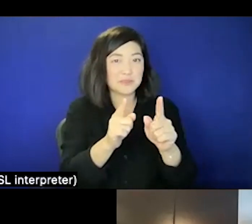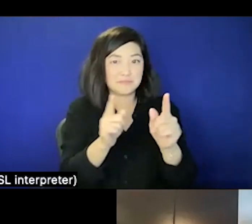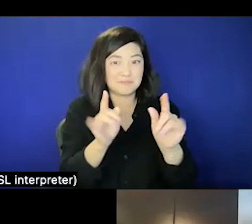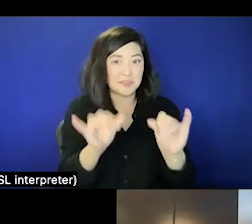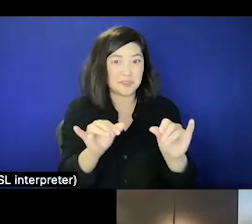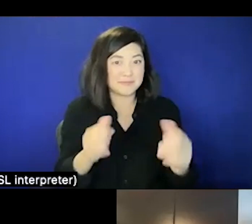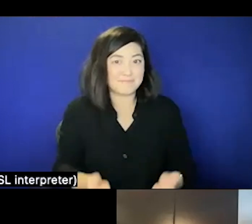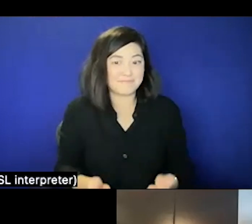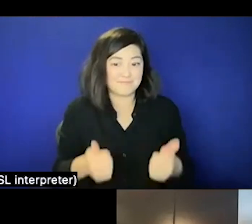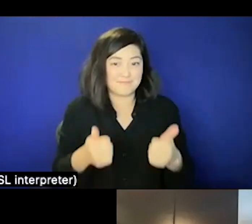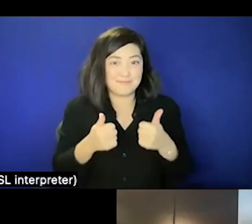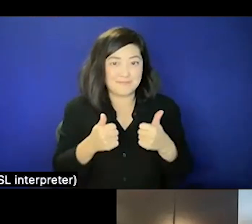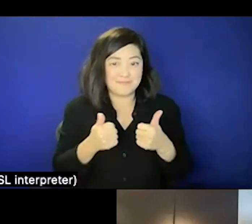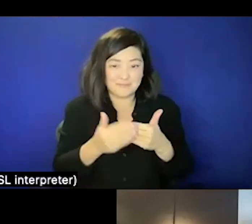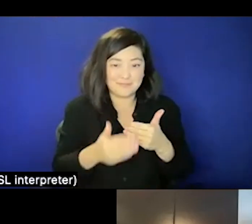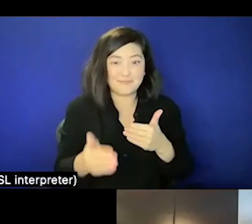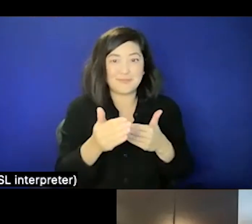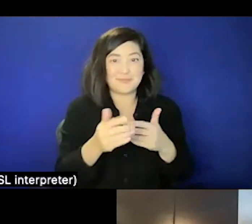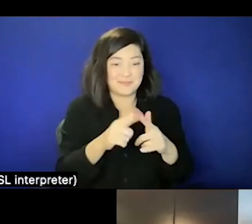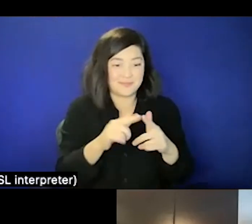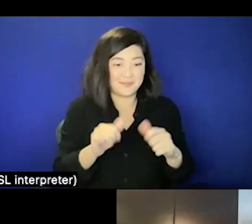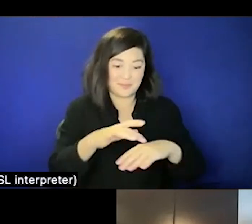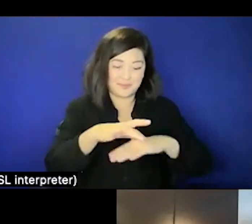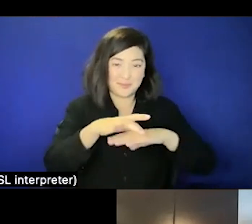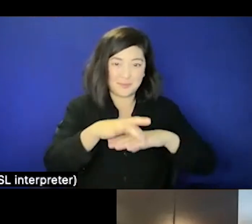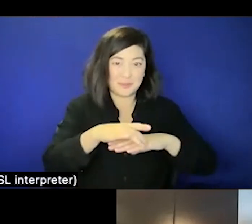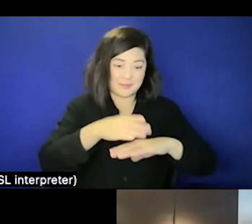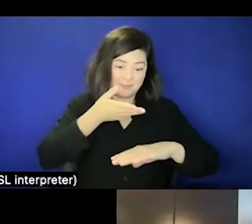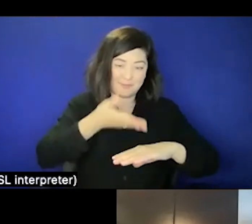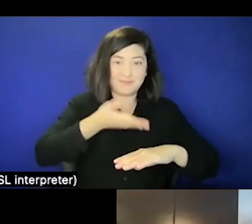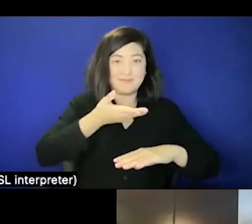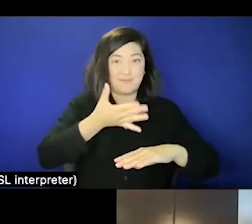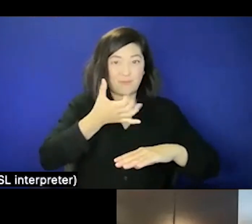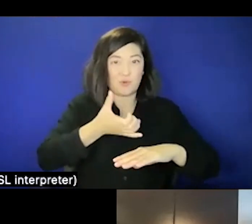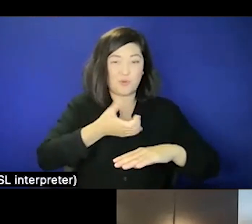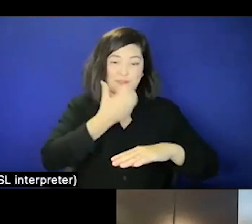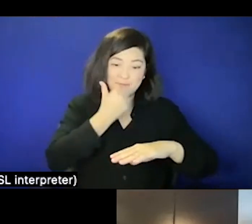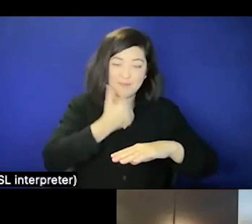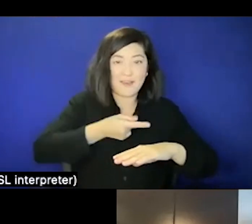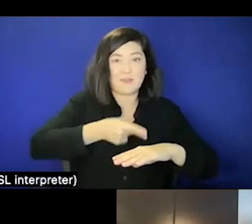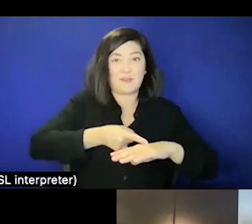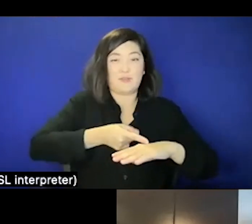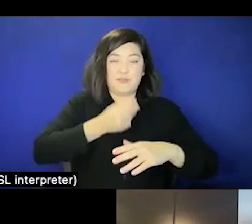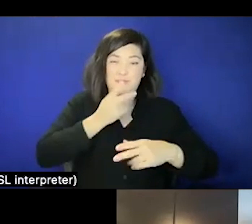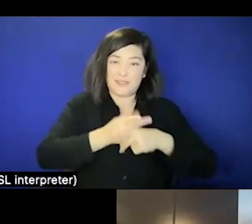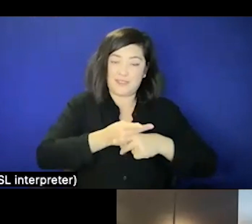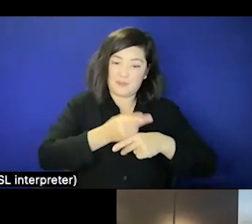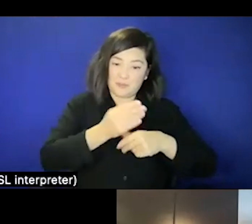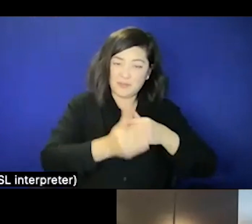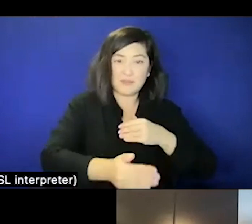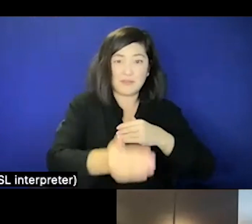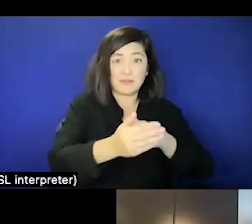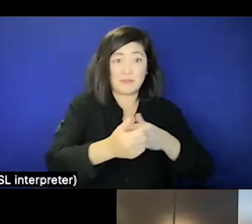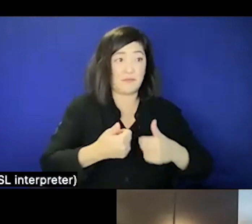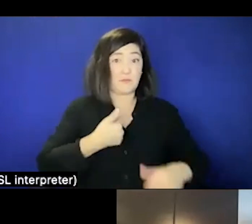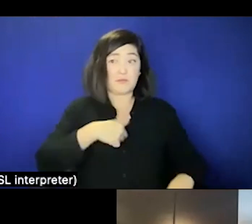and to keep the planet, you know, habitable not just for us as humans, but all the species that